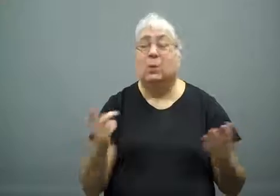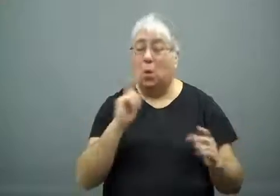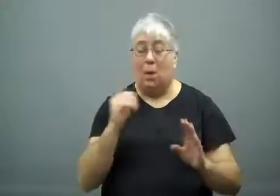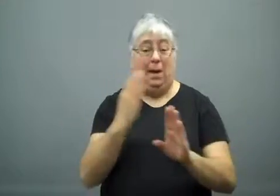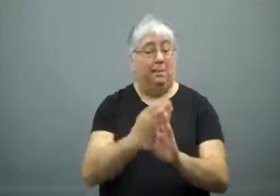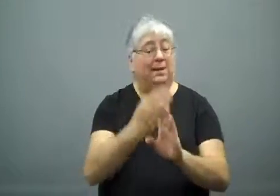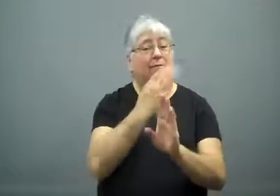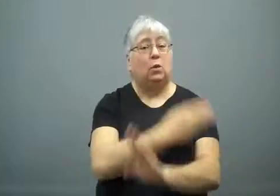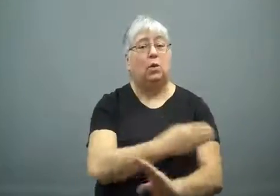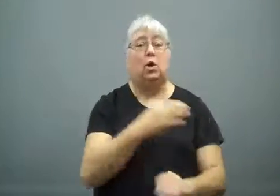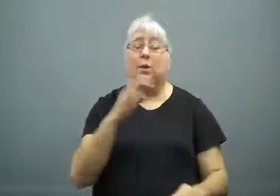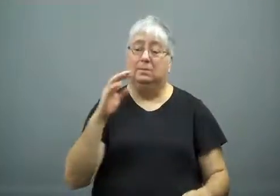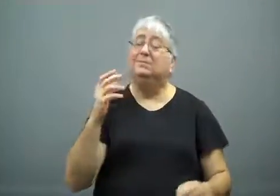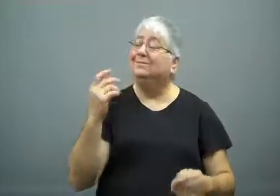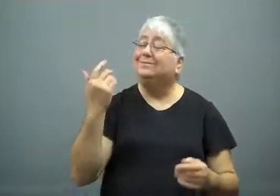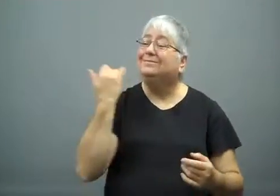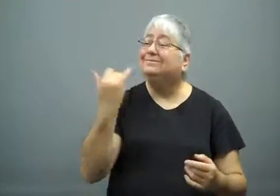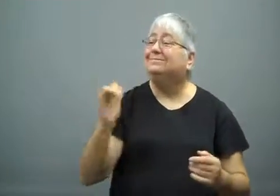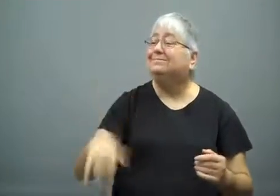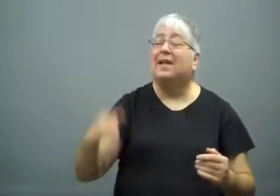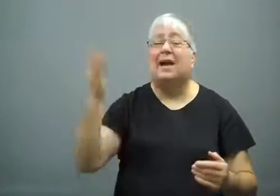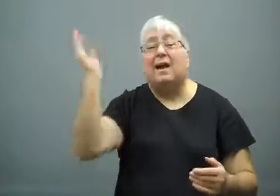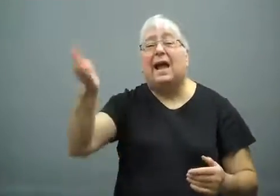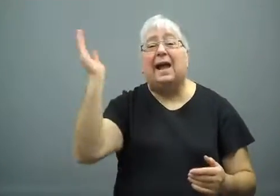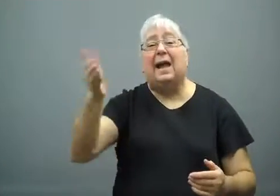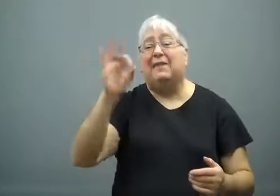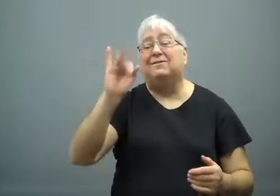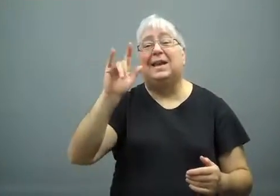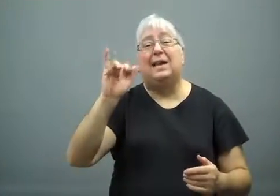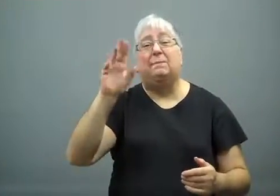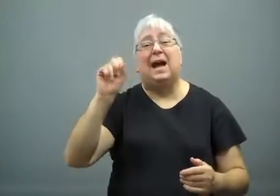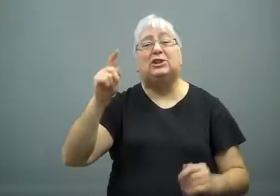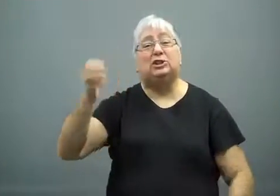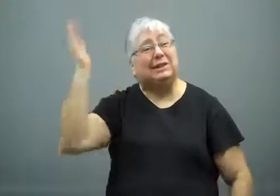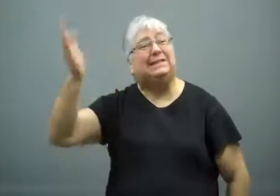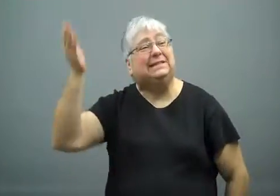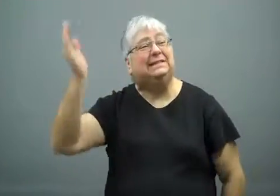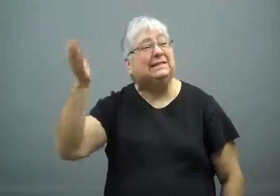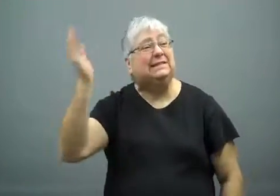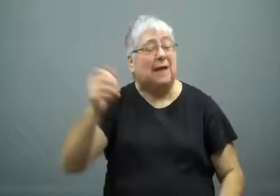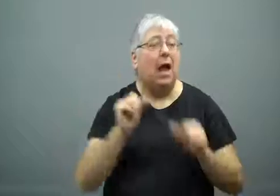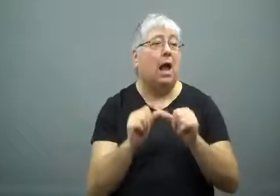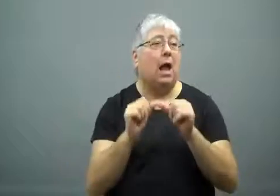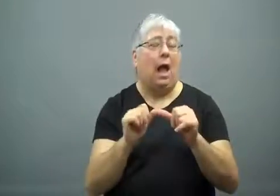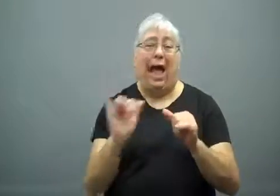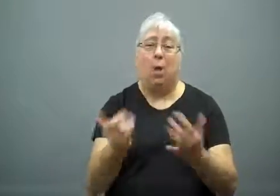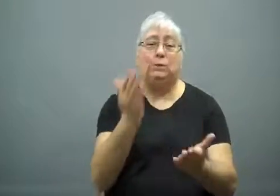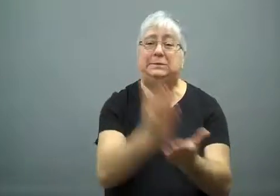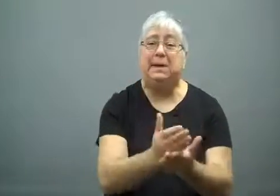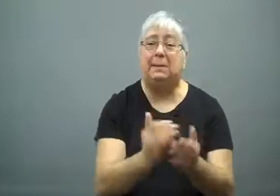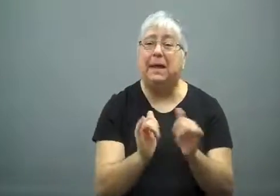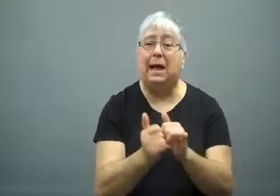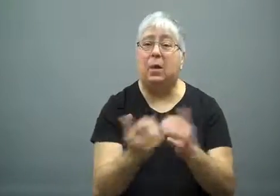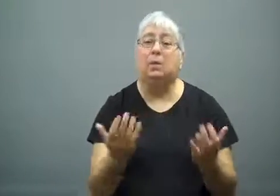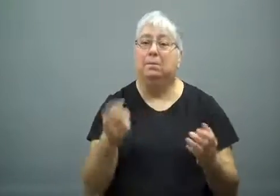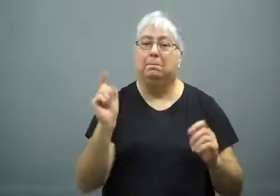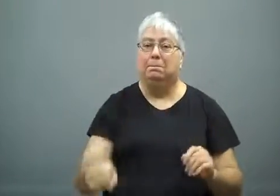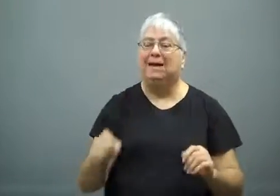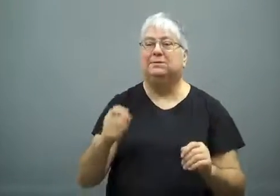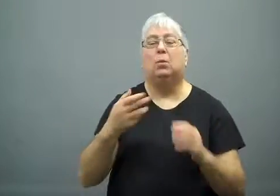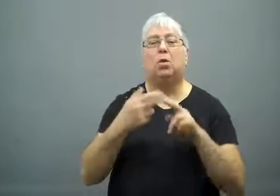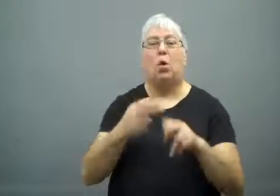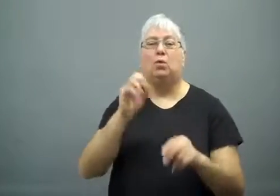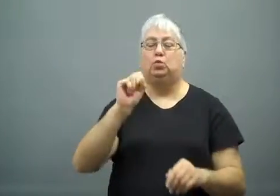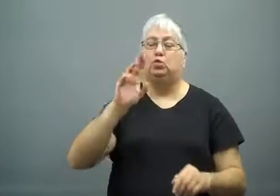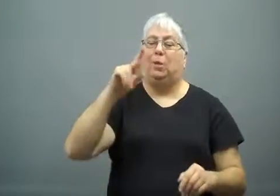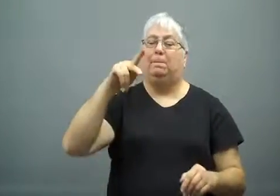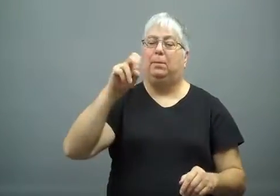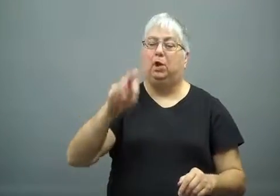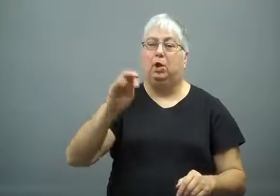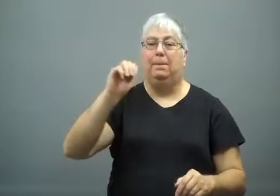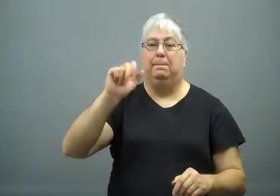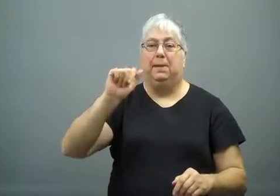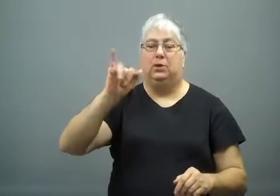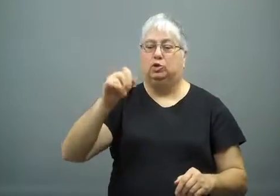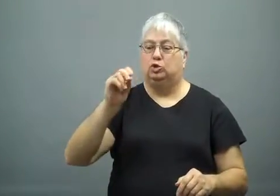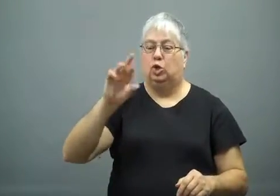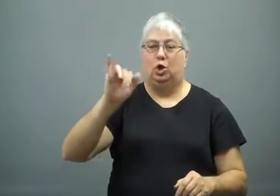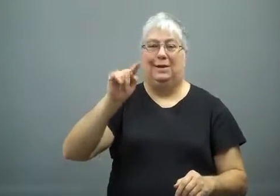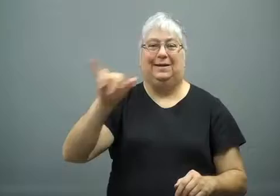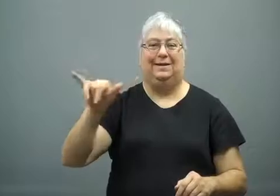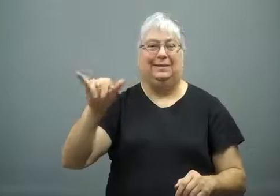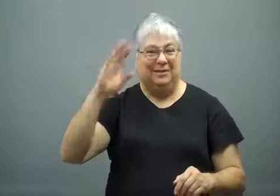Up to now, the only way to stop a filibuster